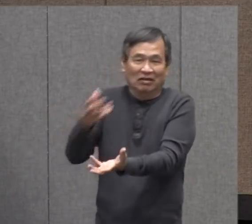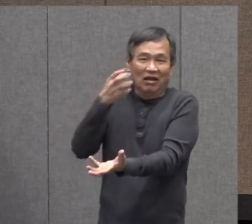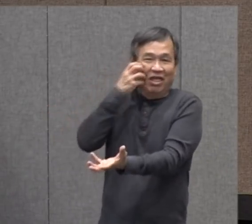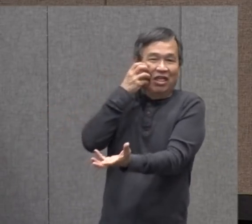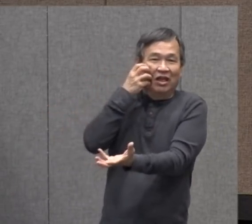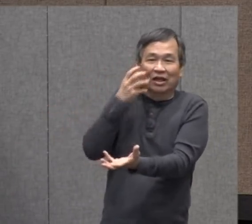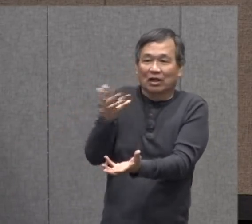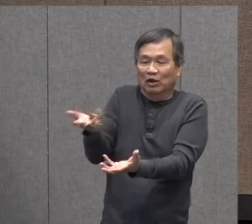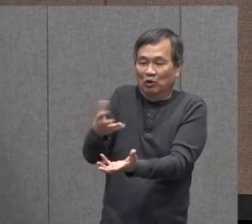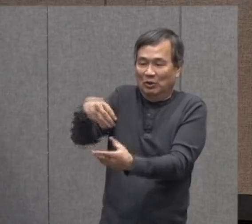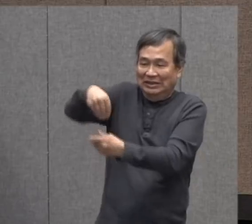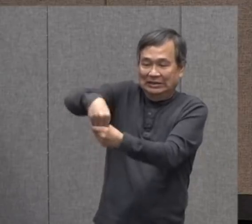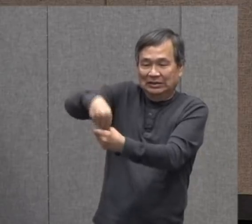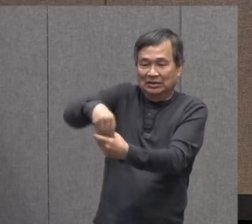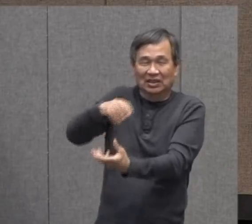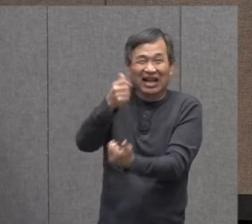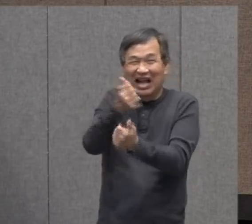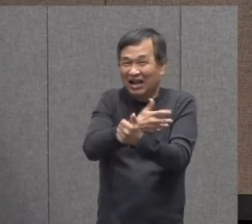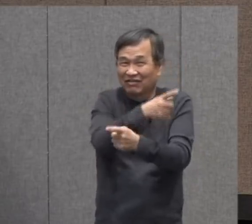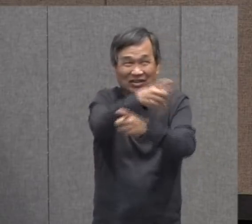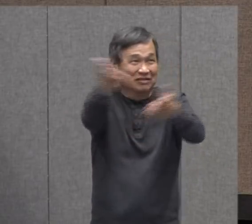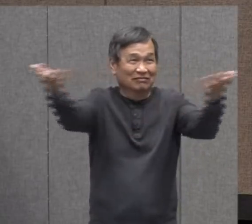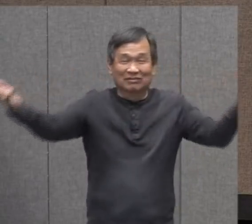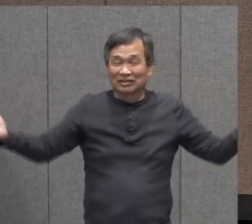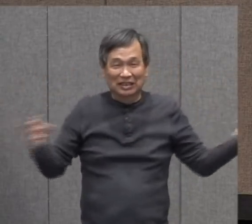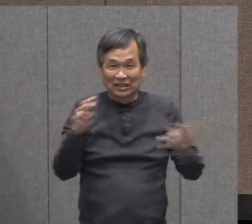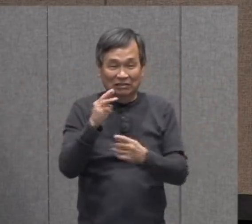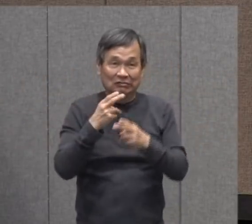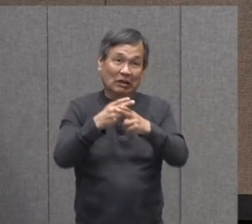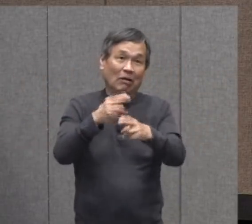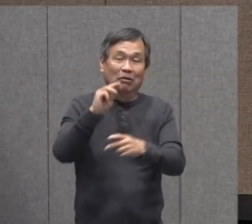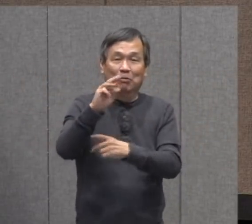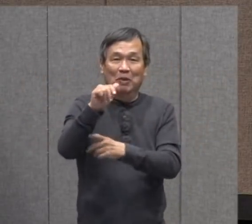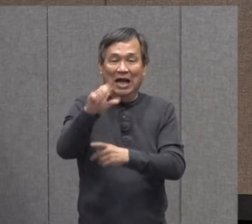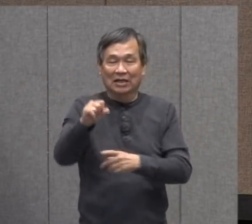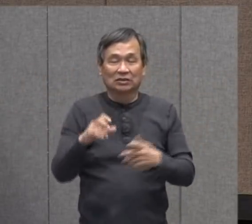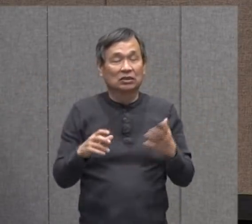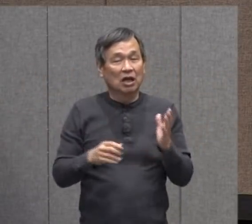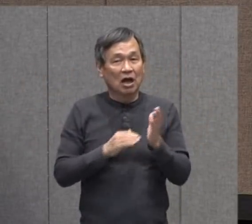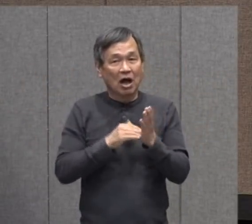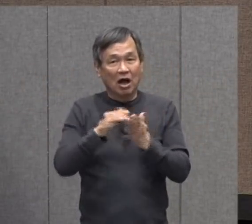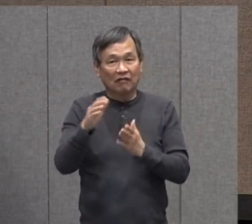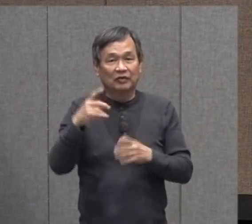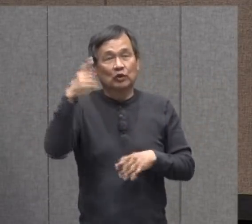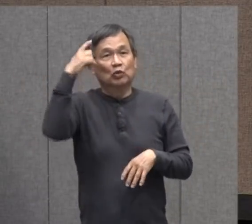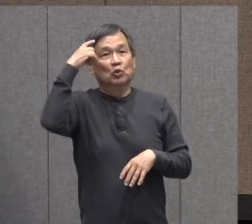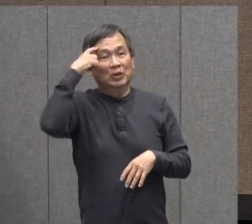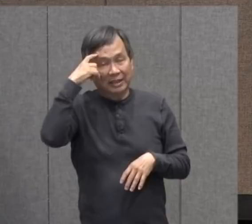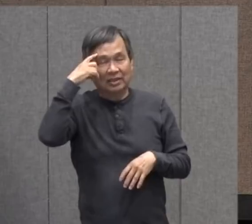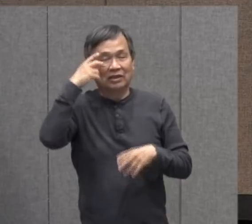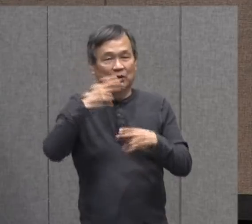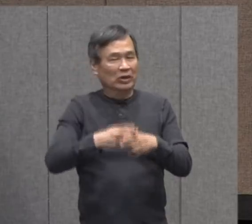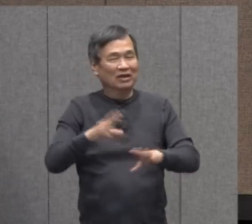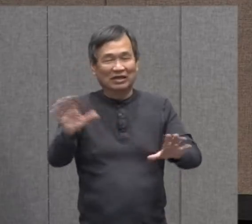everything around us has mass, things in the universe have mass. So, that's how much of something there is.